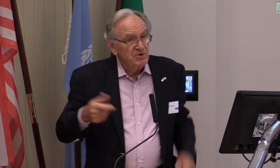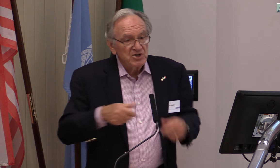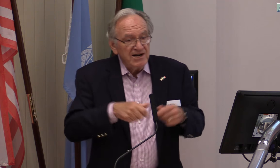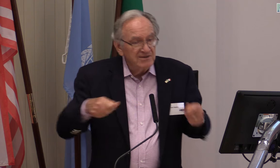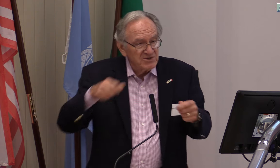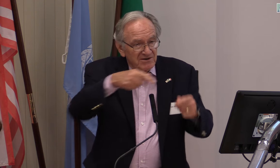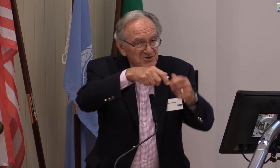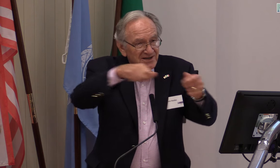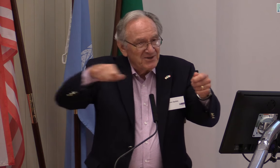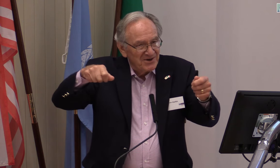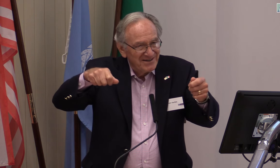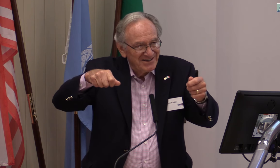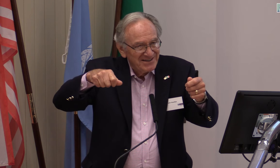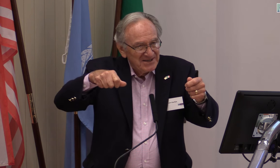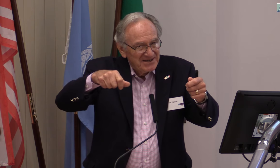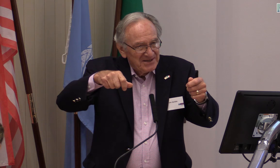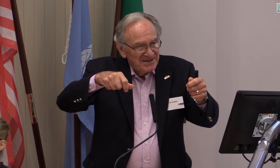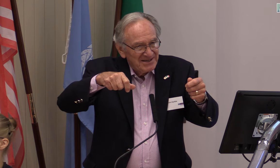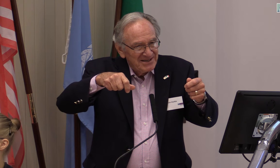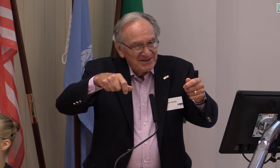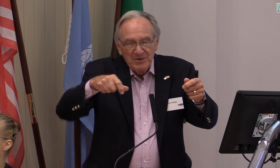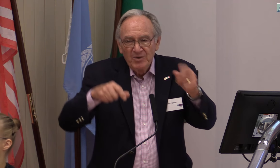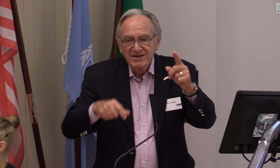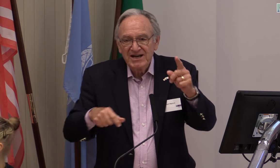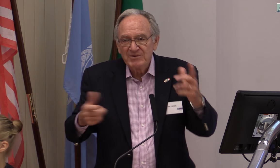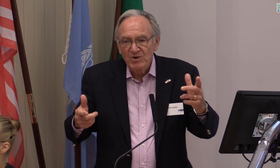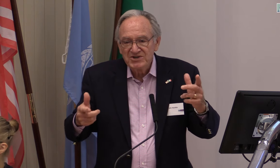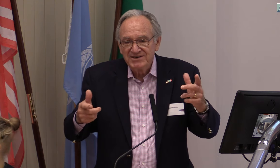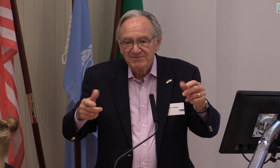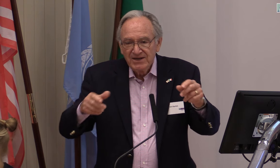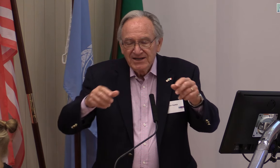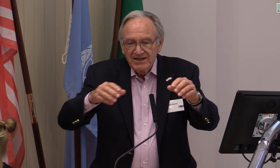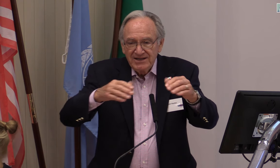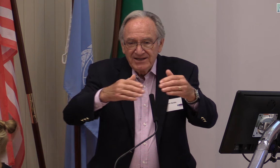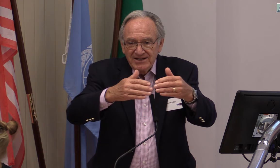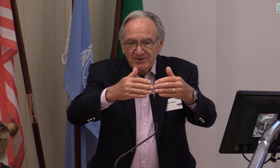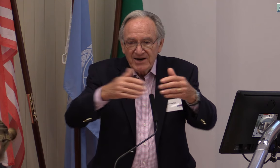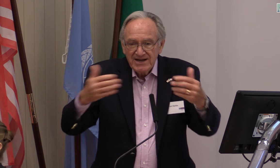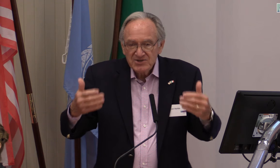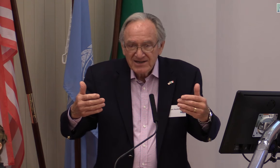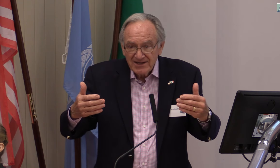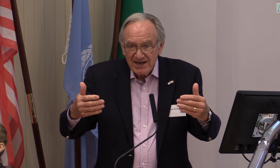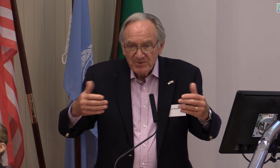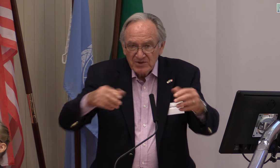They would chain themselves together. One time in Washington right outside the Capitol,